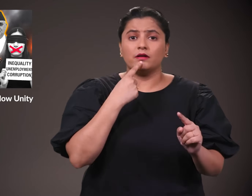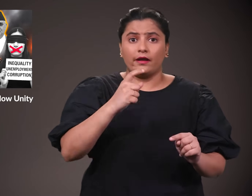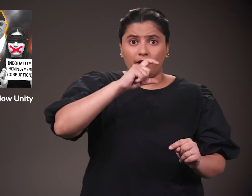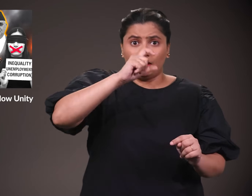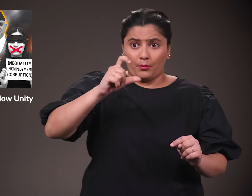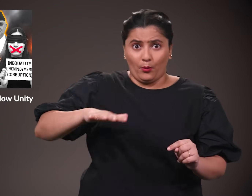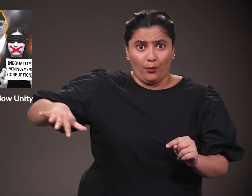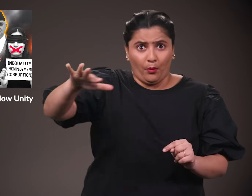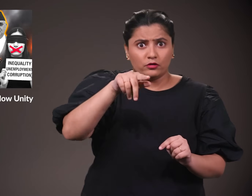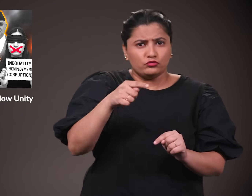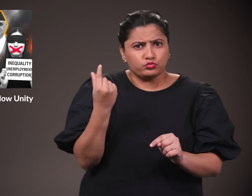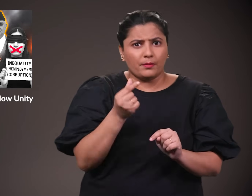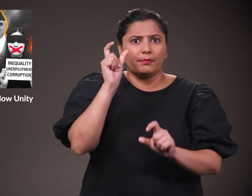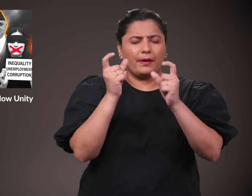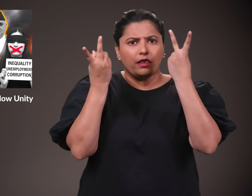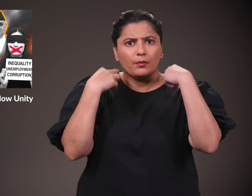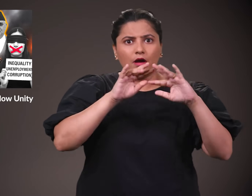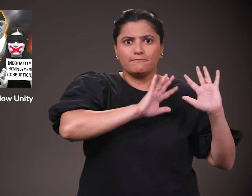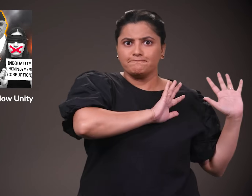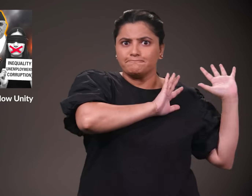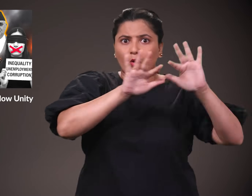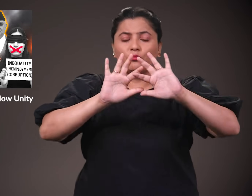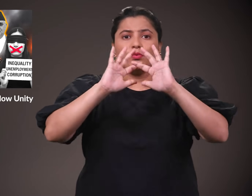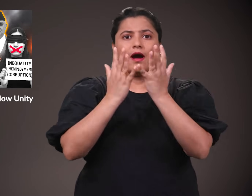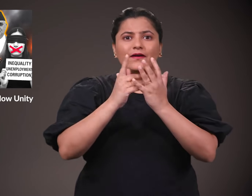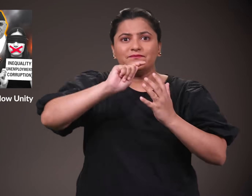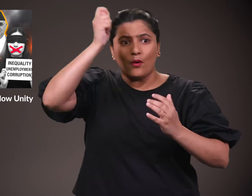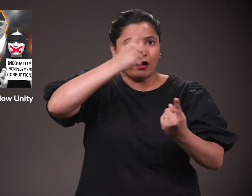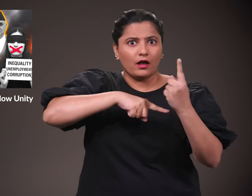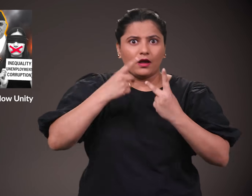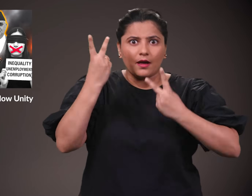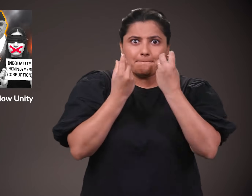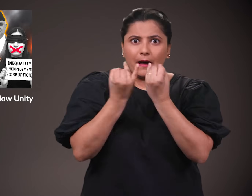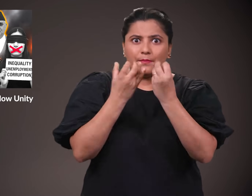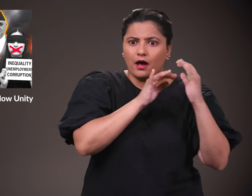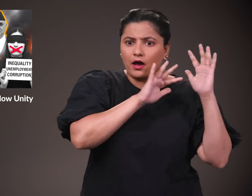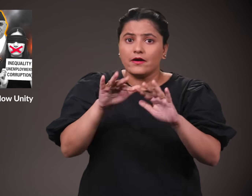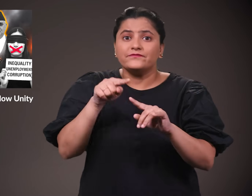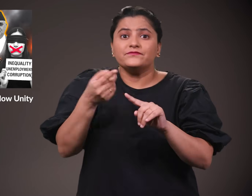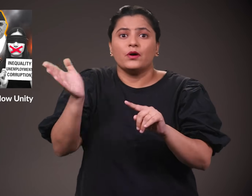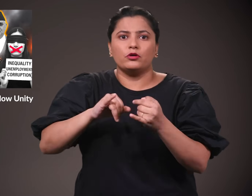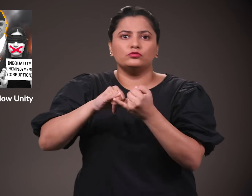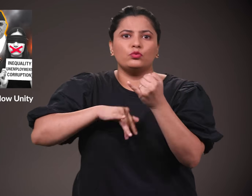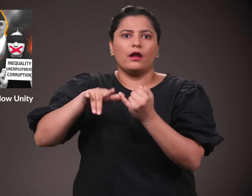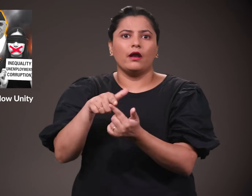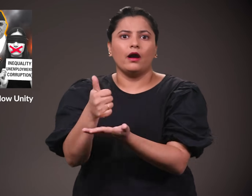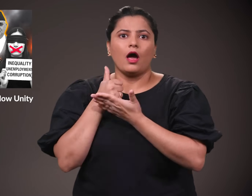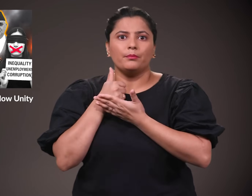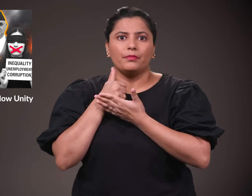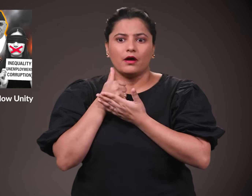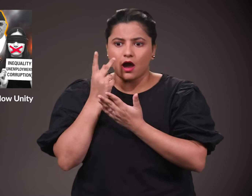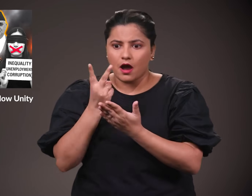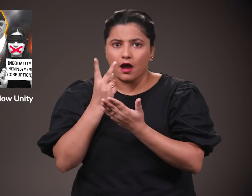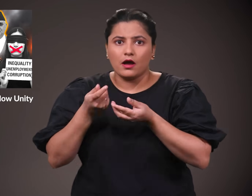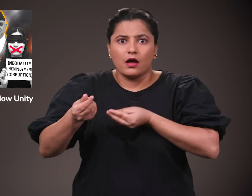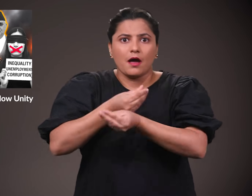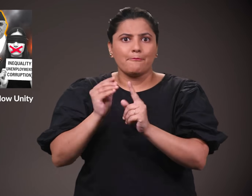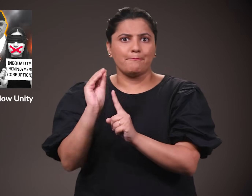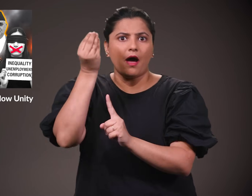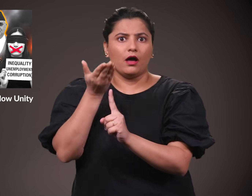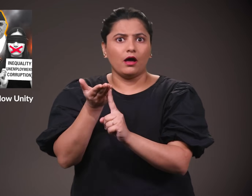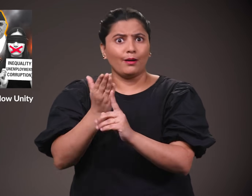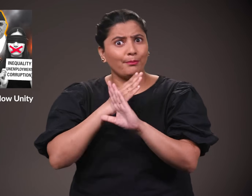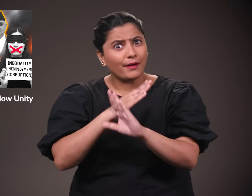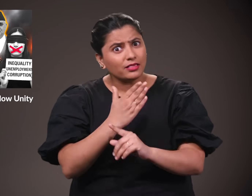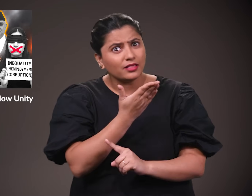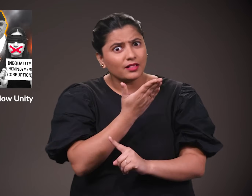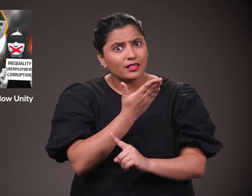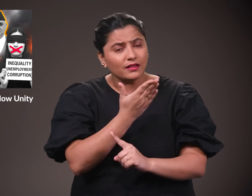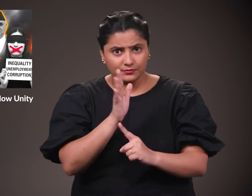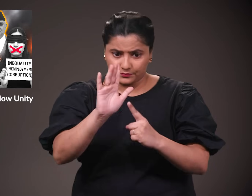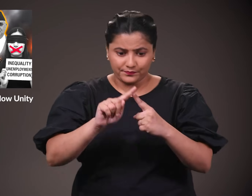In Nepal's economy, tourism plays a very important role and it is very dependent on social media.